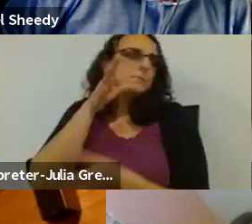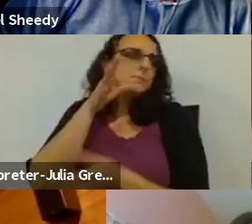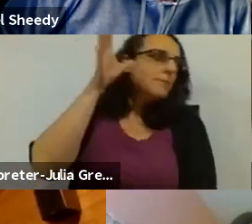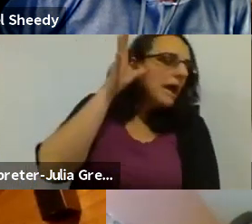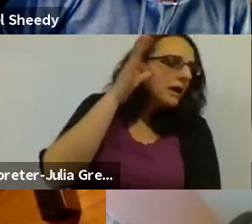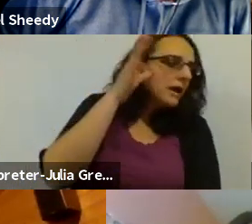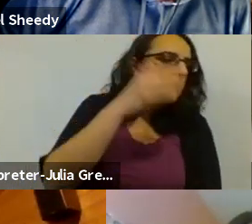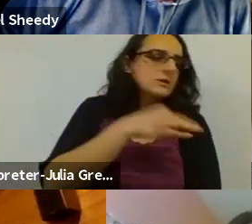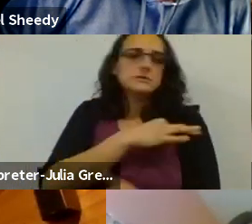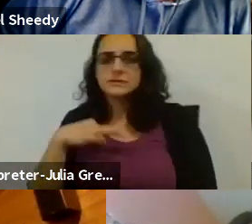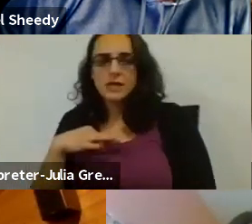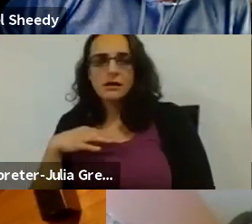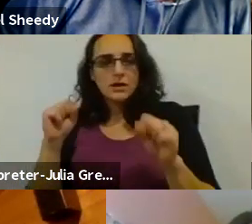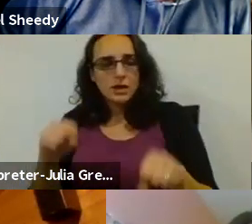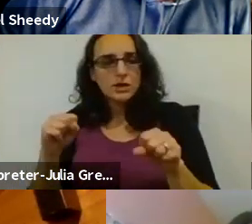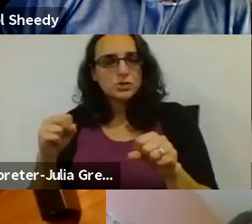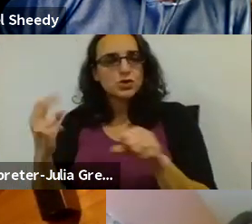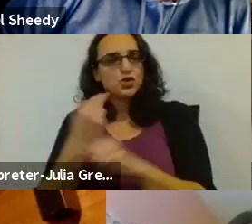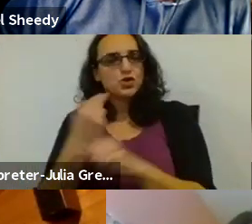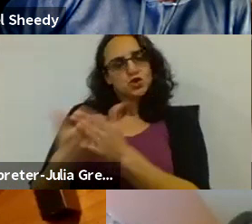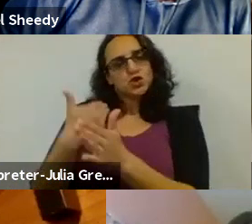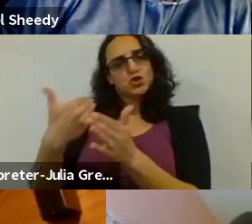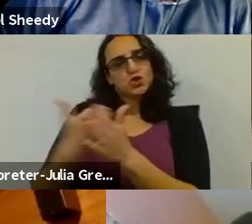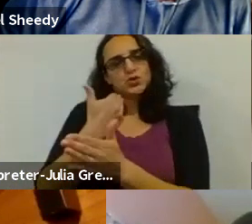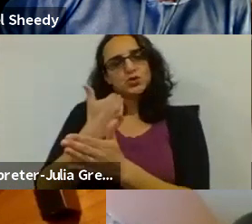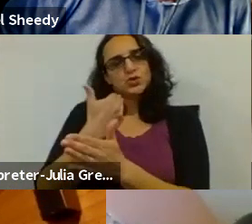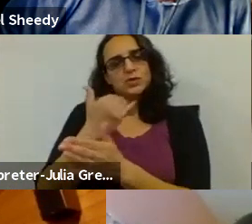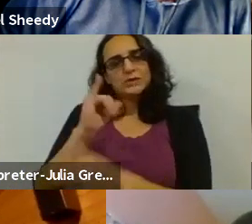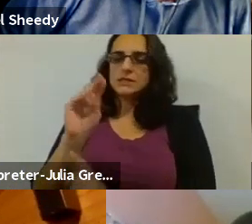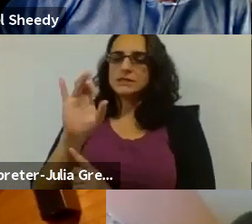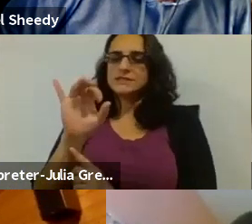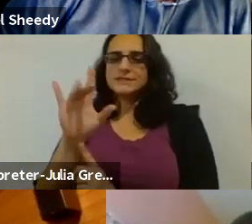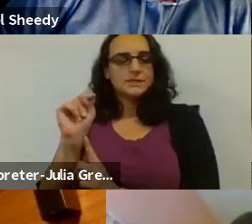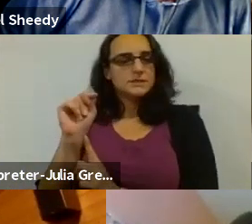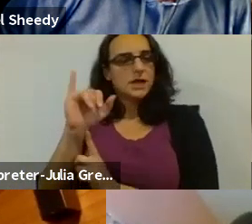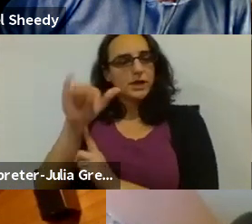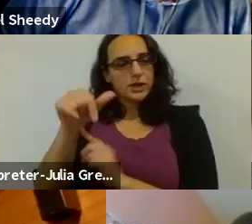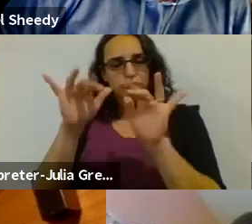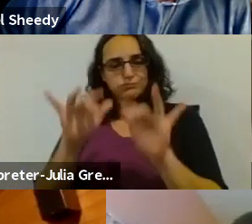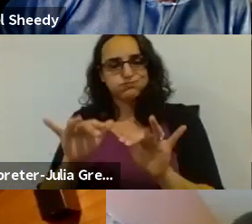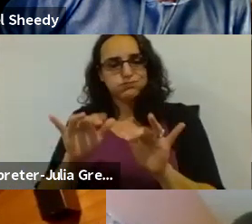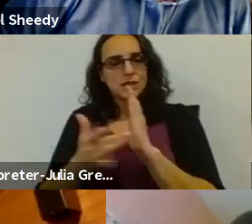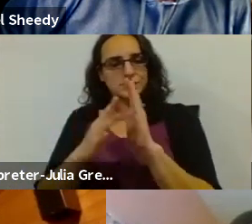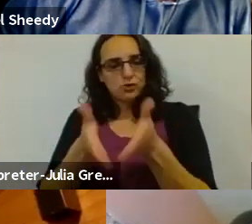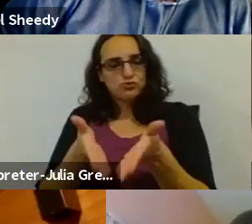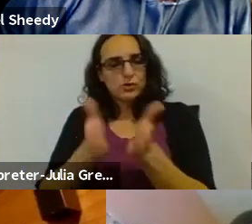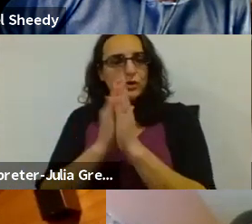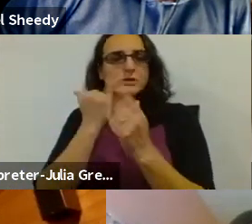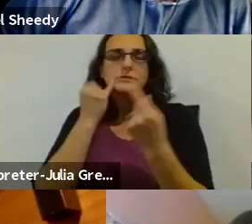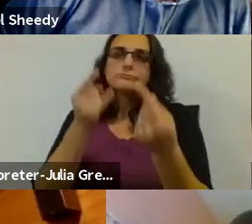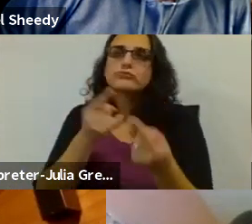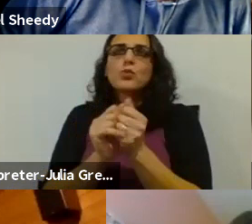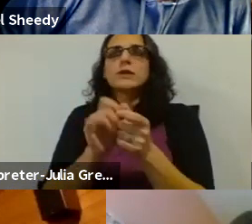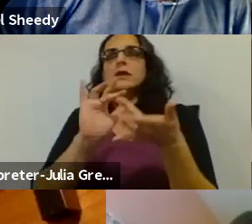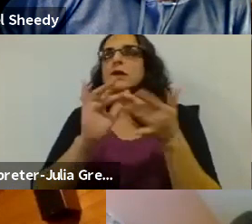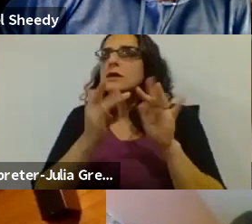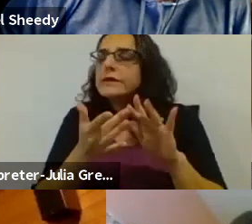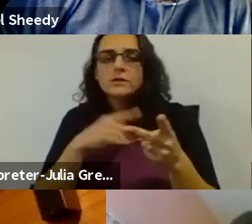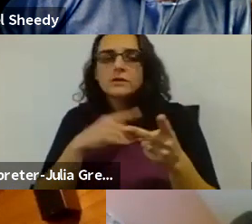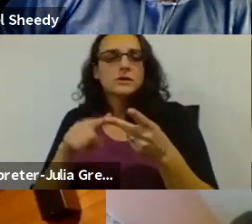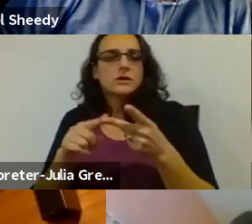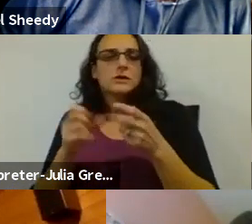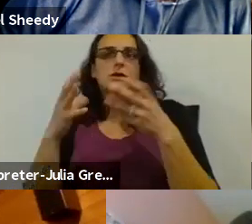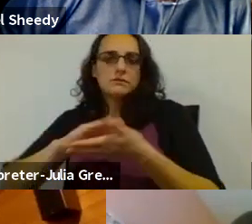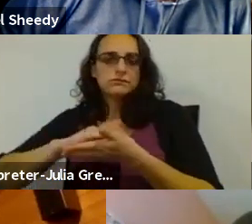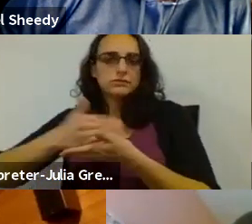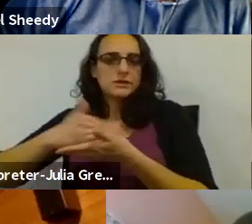Karen Winsper: Can use the new incident IQ and put in a tech request if they're having trouble with internet or, you know, we get a lot of devices that have Mike